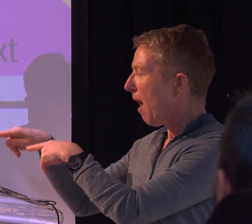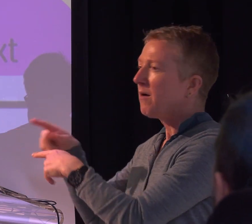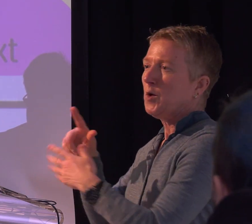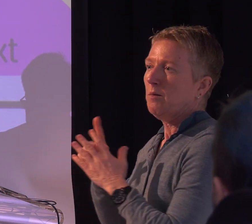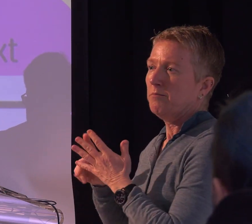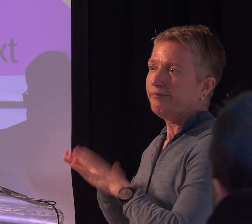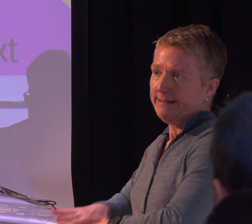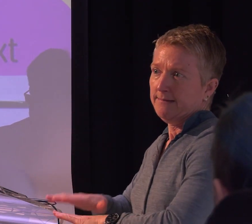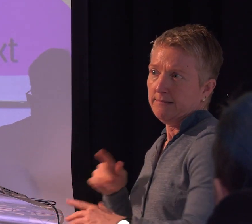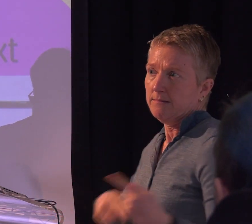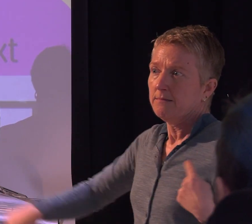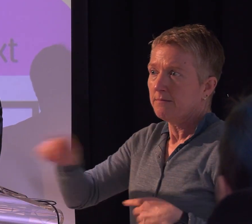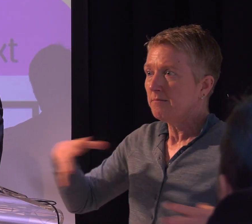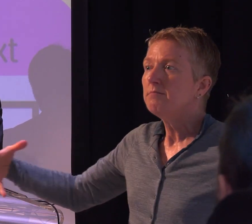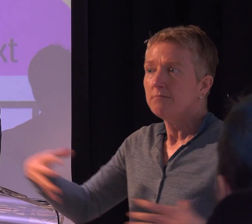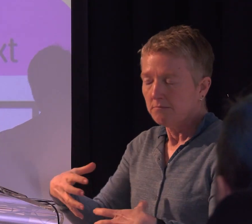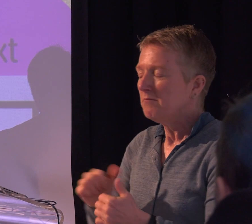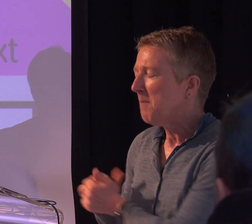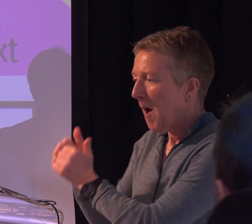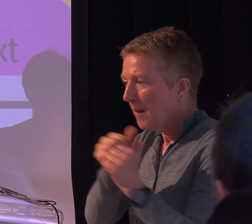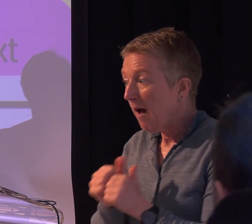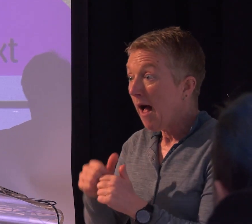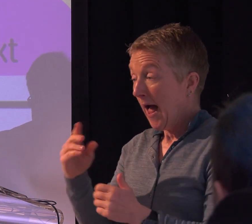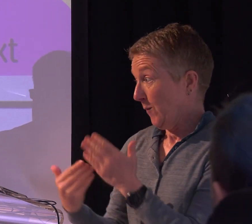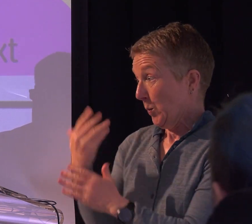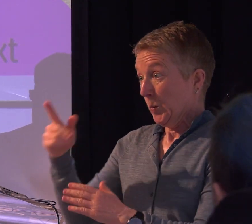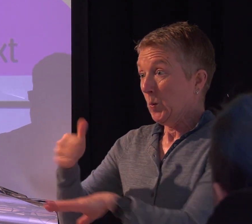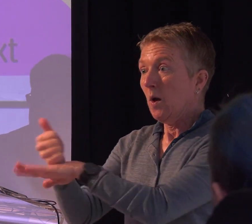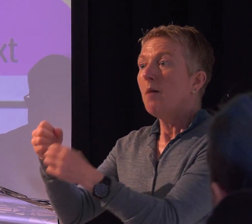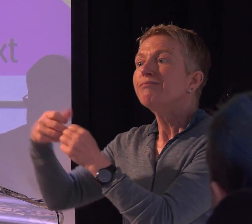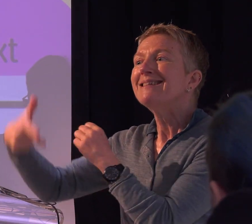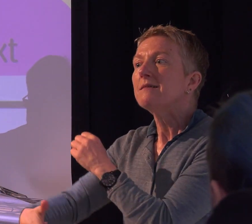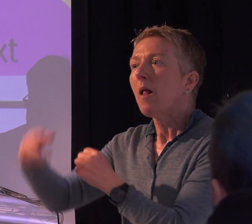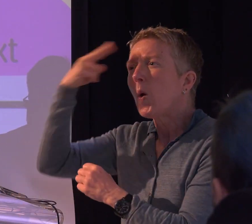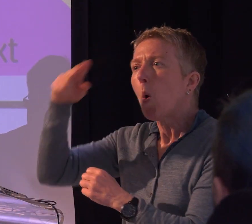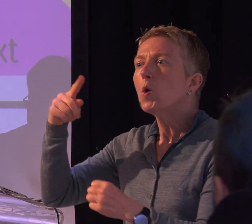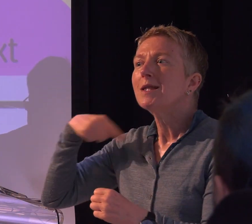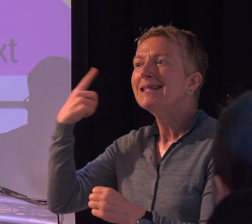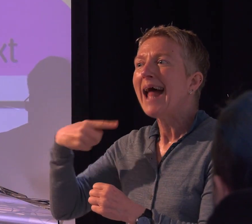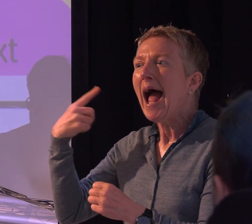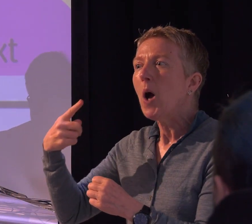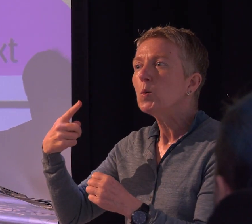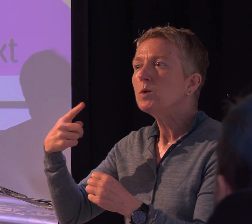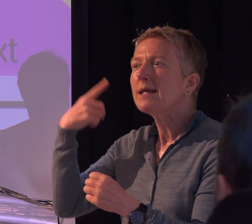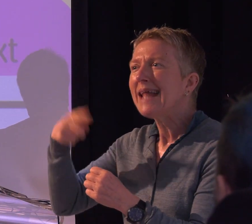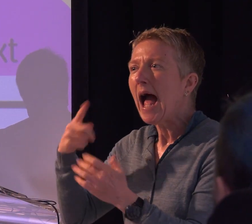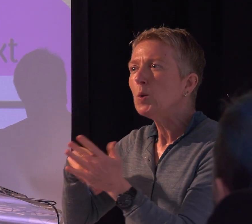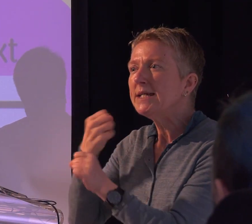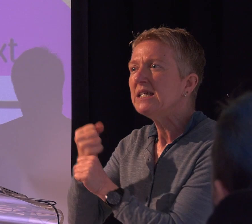a new tech device that had been developed in Bristol where I was, called Soundbeam. Have you heard about Soundbeam? Yeah. - So we were basically